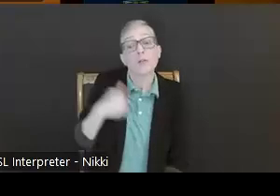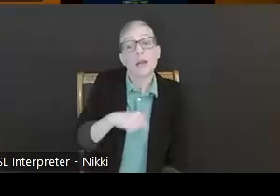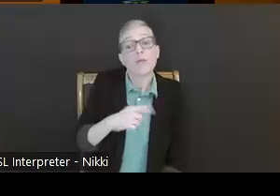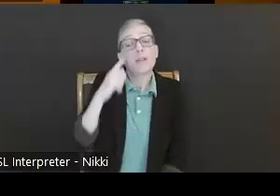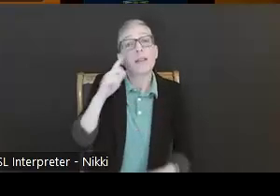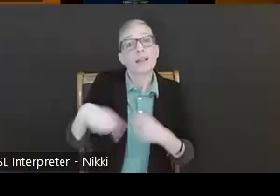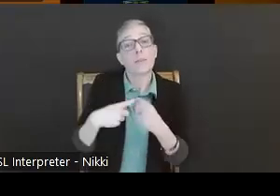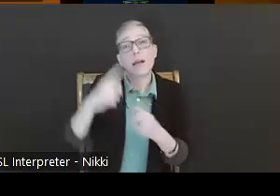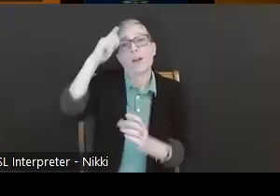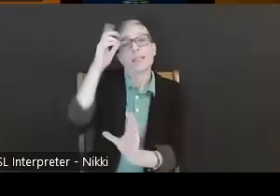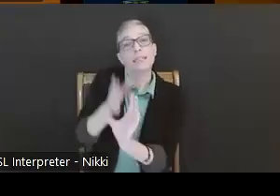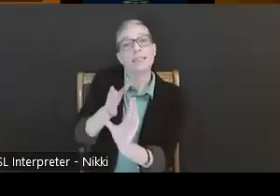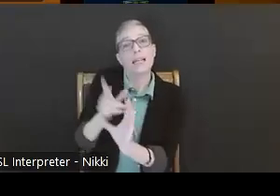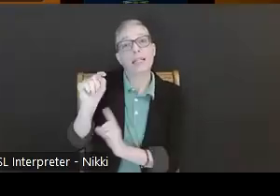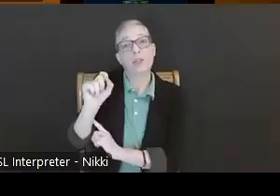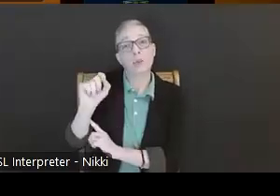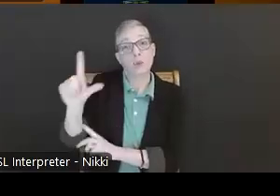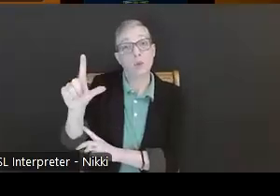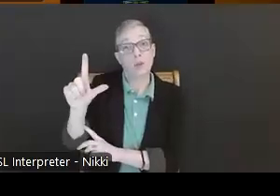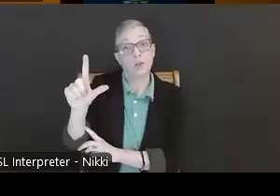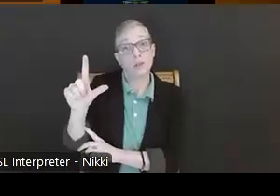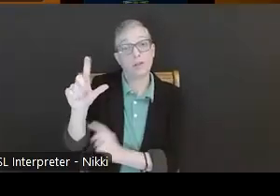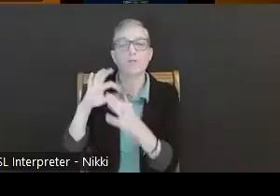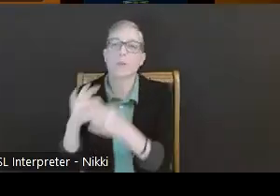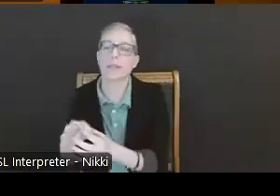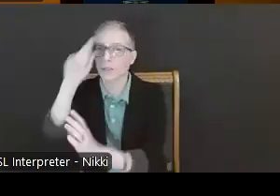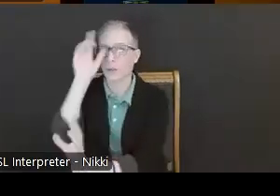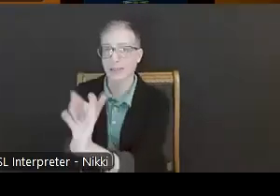of focus in terms of Psychosocial uh interventions and this idea that